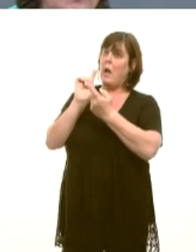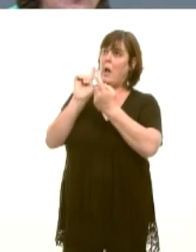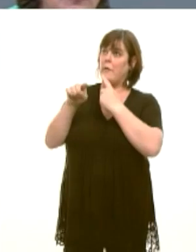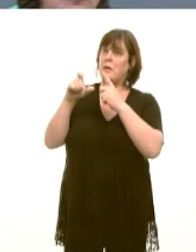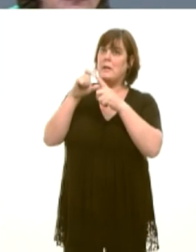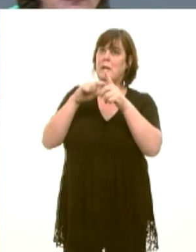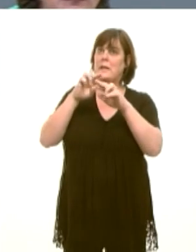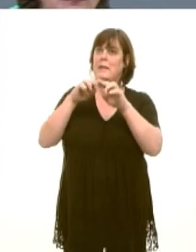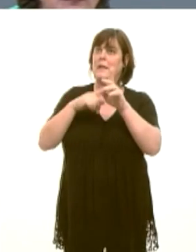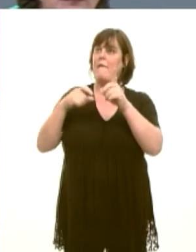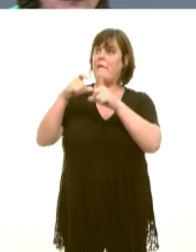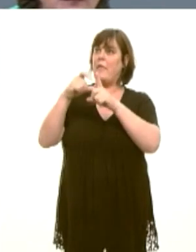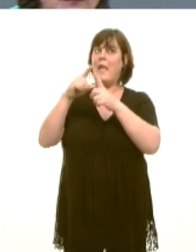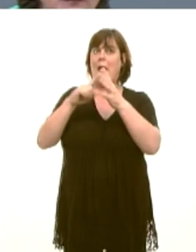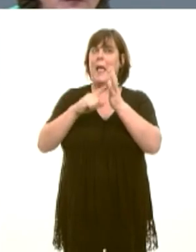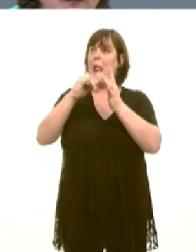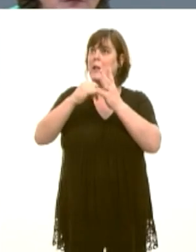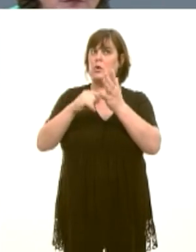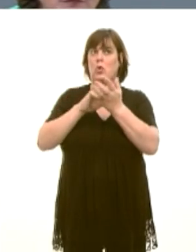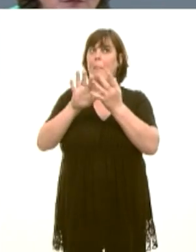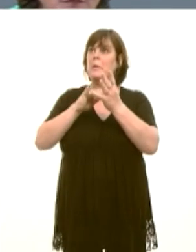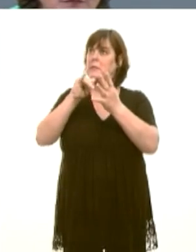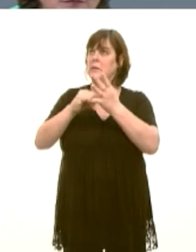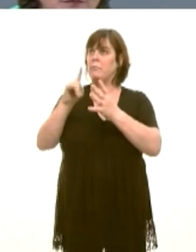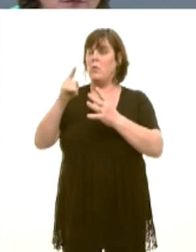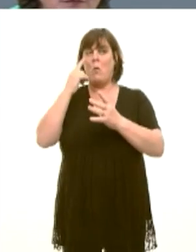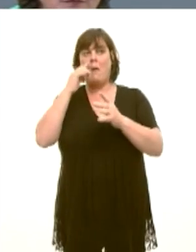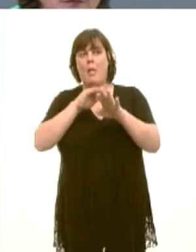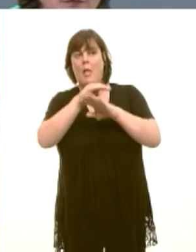about what you can see coming down the line and the potential impacts on ministerial committees